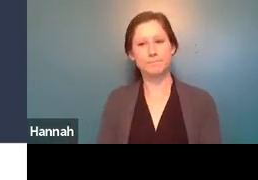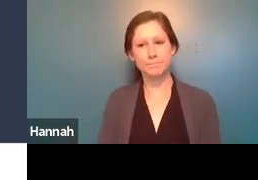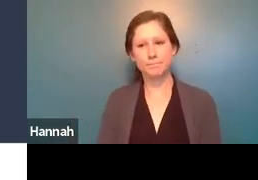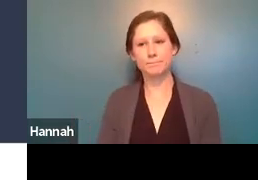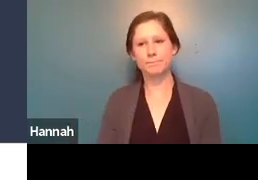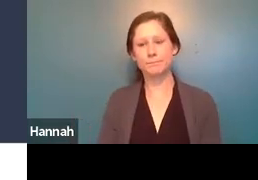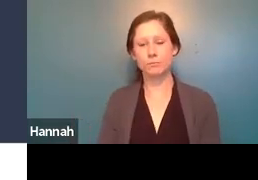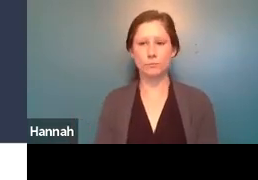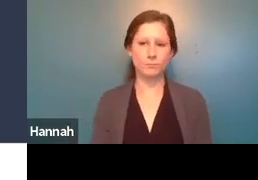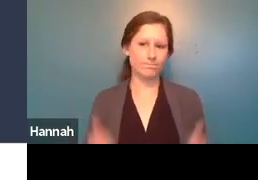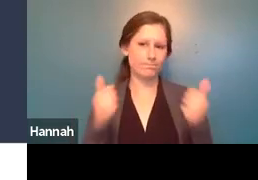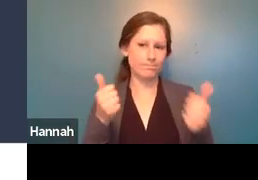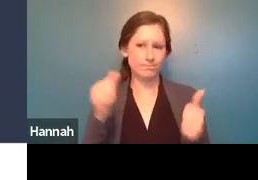Magan: Great. Thank you guys.